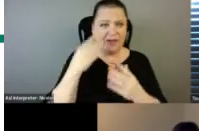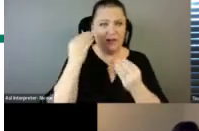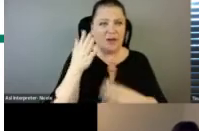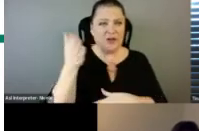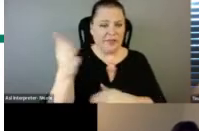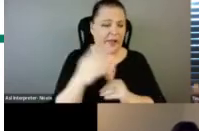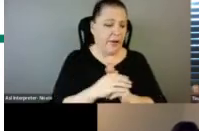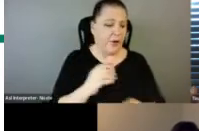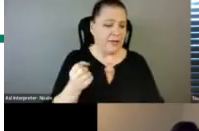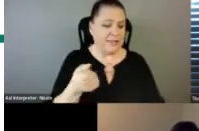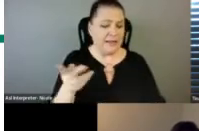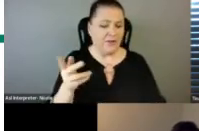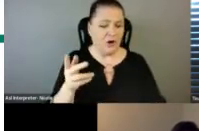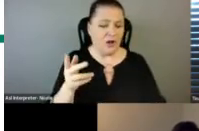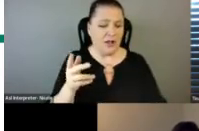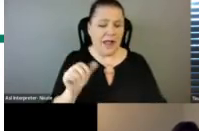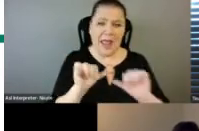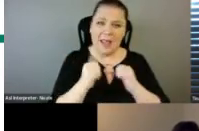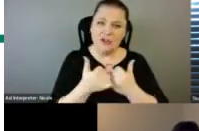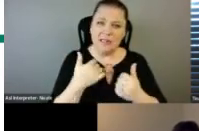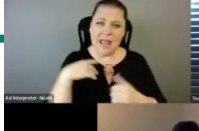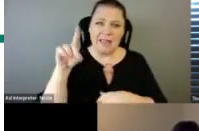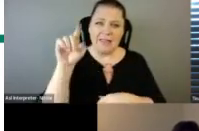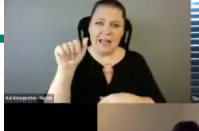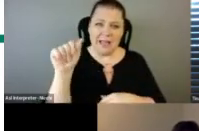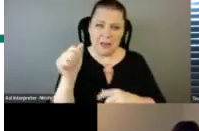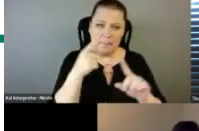all these different agencies had data points is just going out